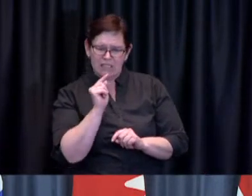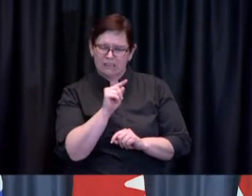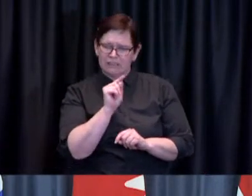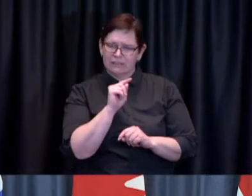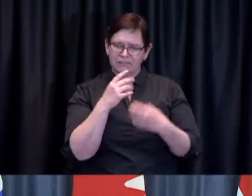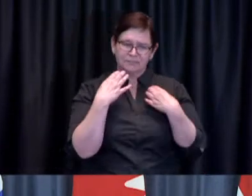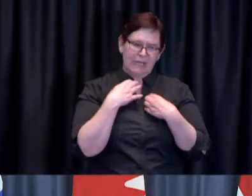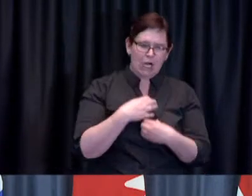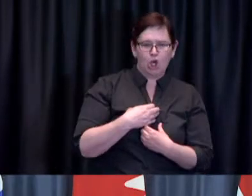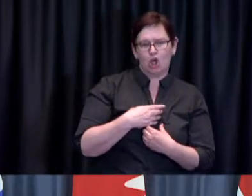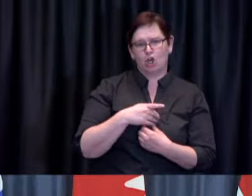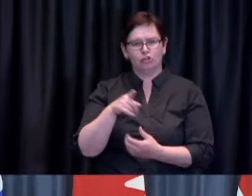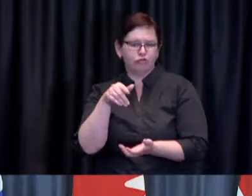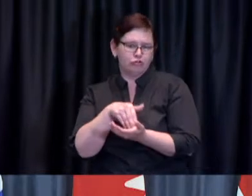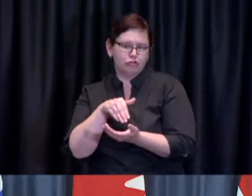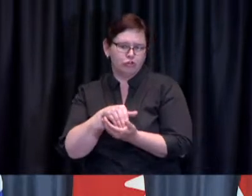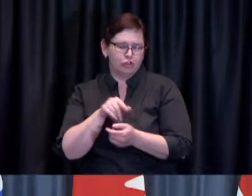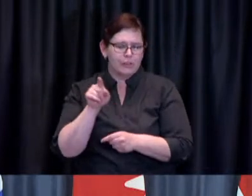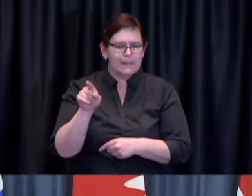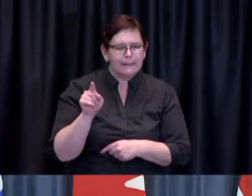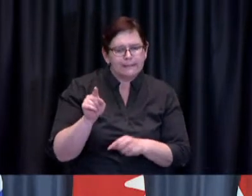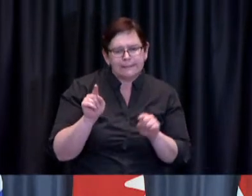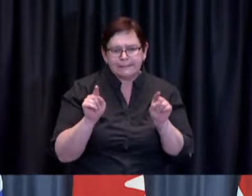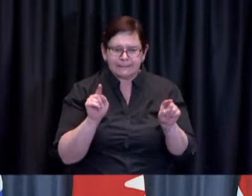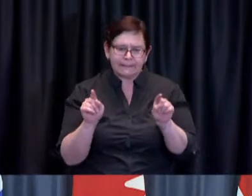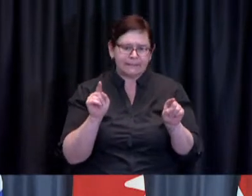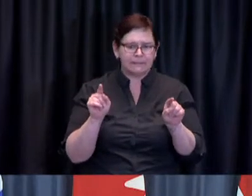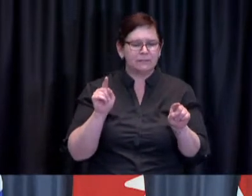and that's um with the province looking at reopening